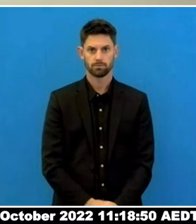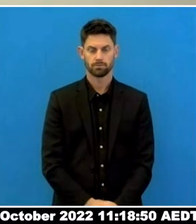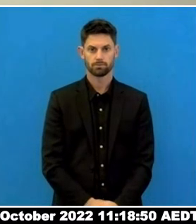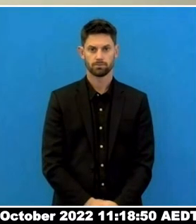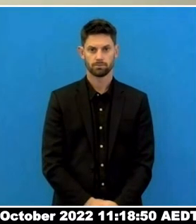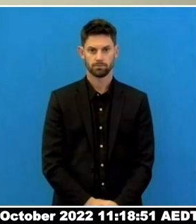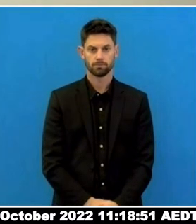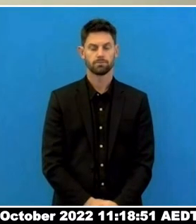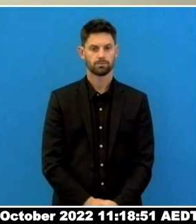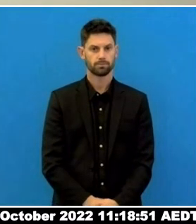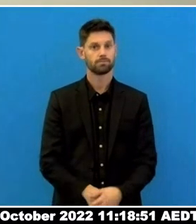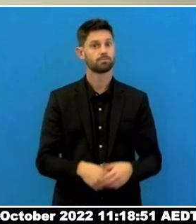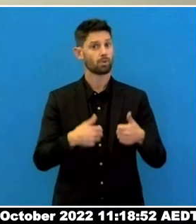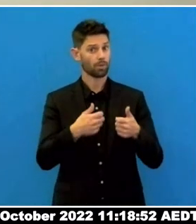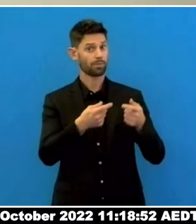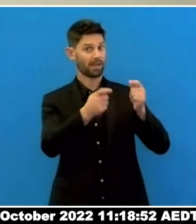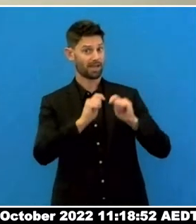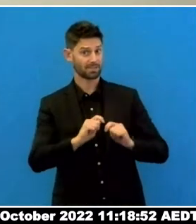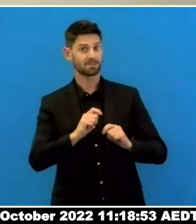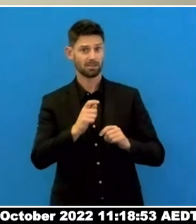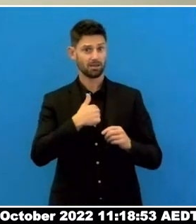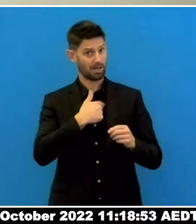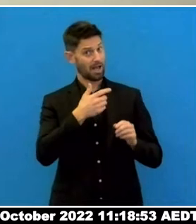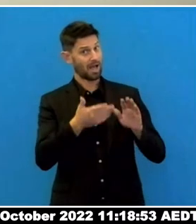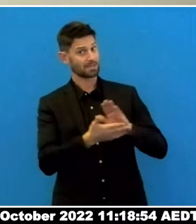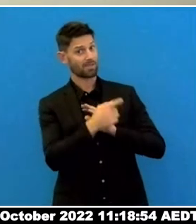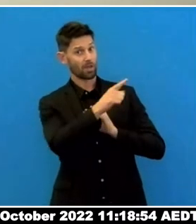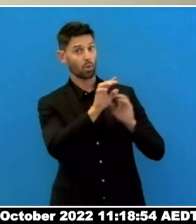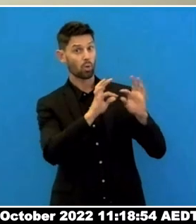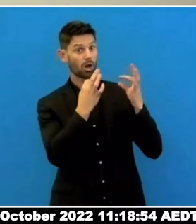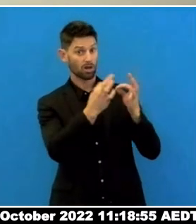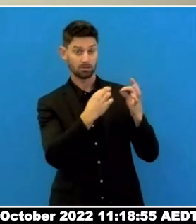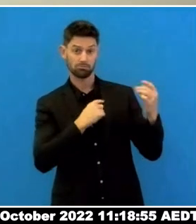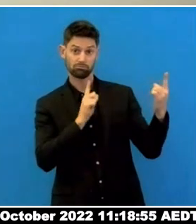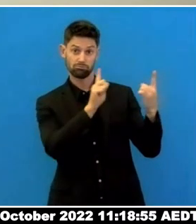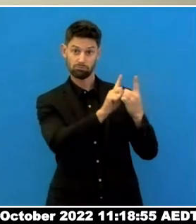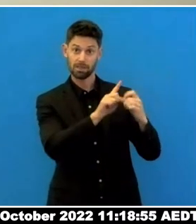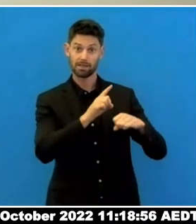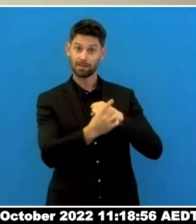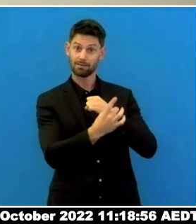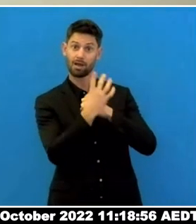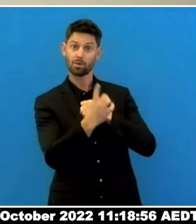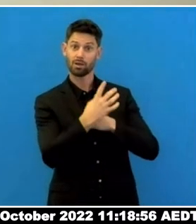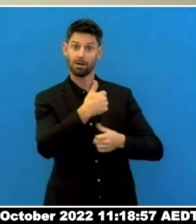Yes. "I see a counsellor at Foundation House each week and talk to them about my problems.